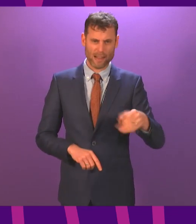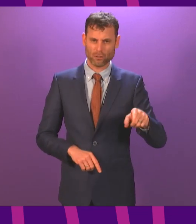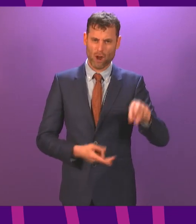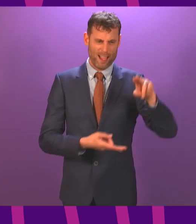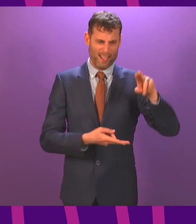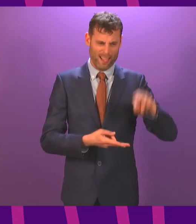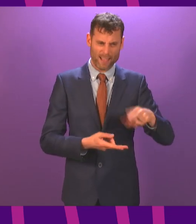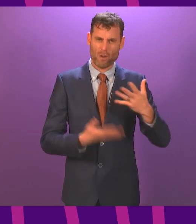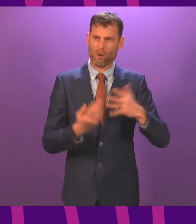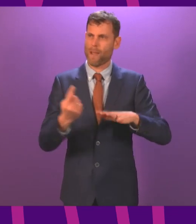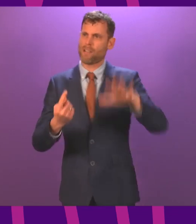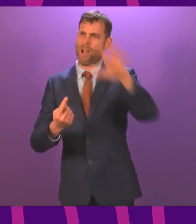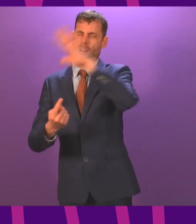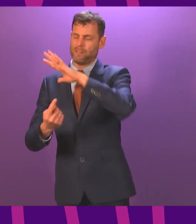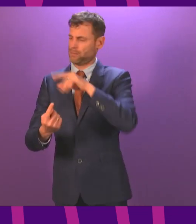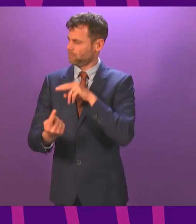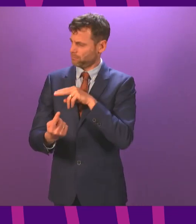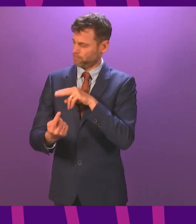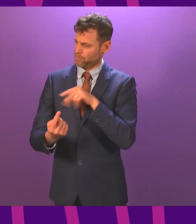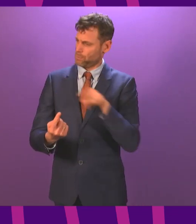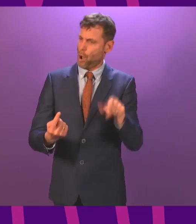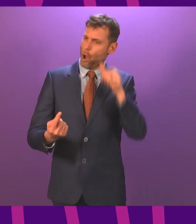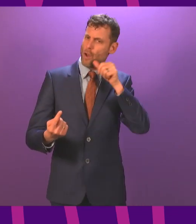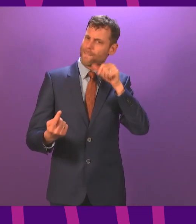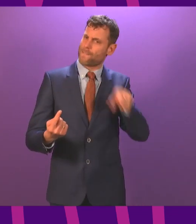The First Minister: The short answer to all of that is yes. I